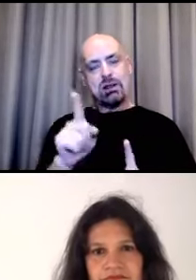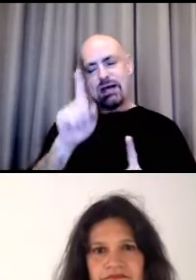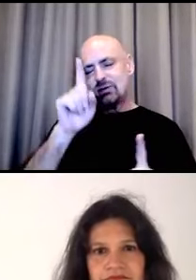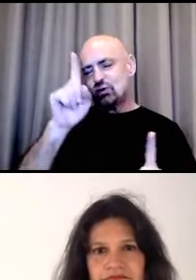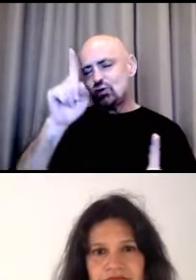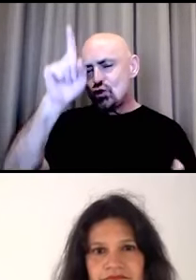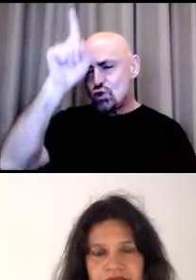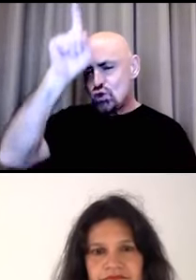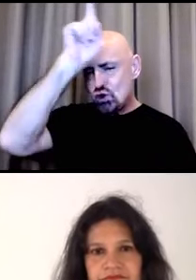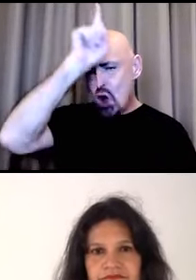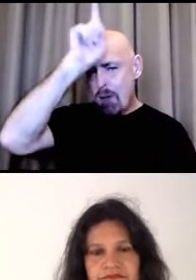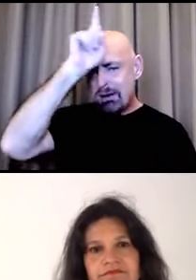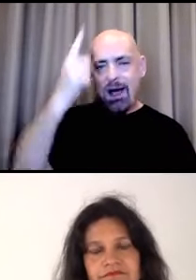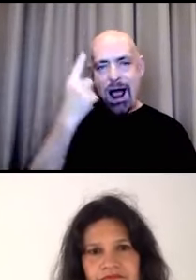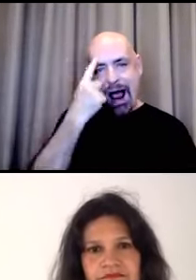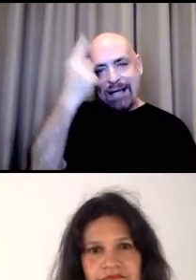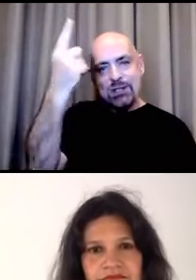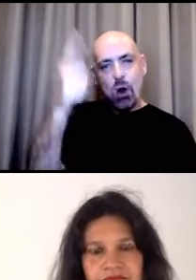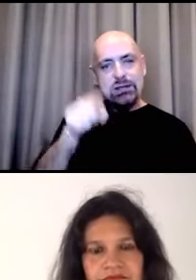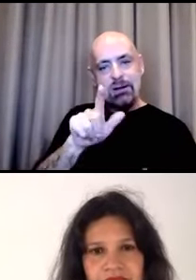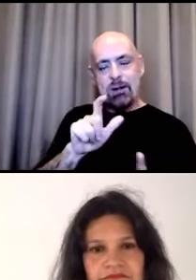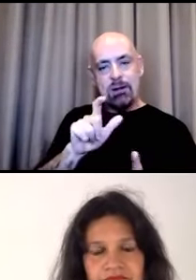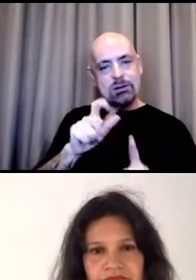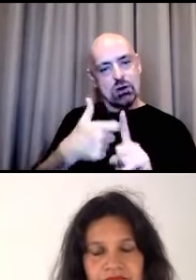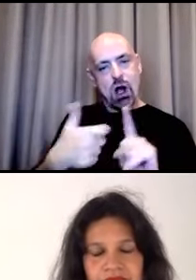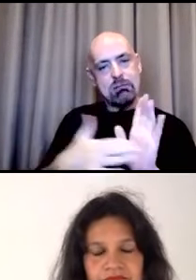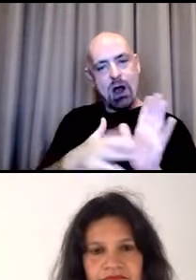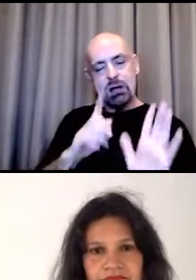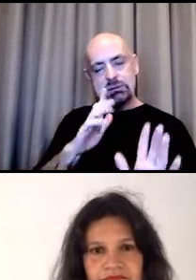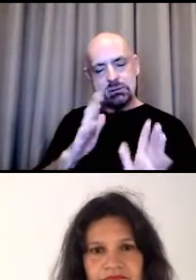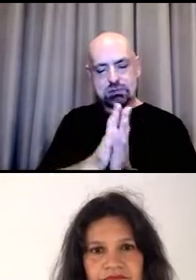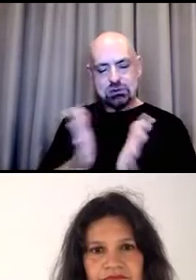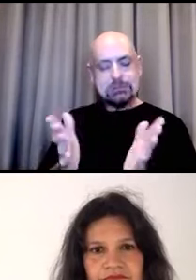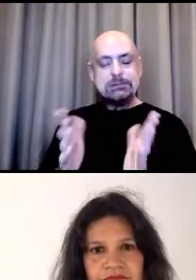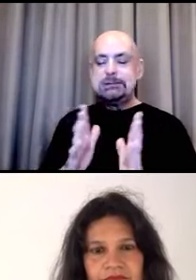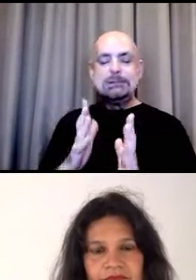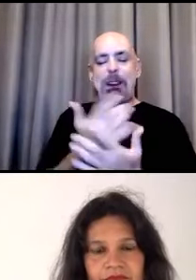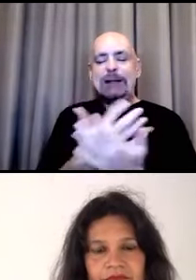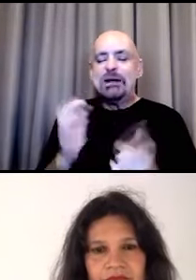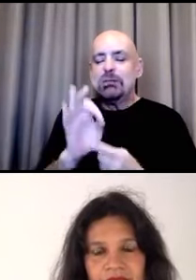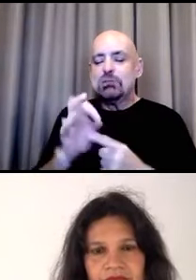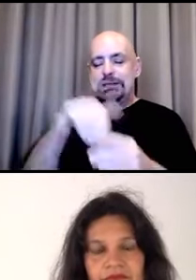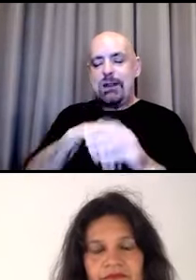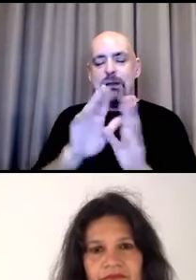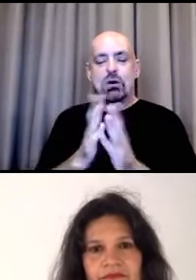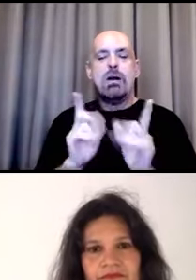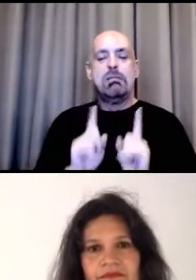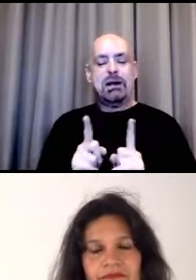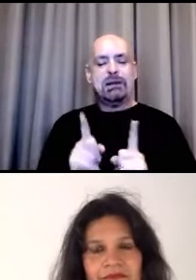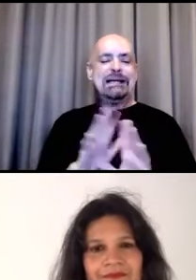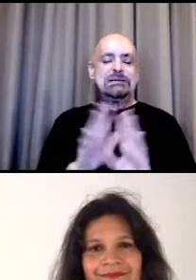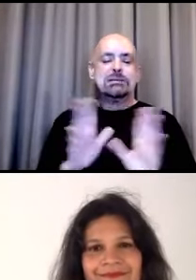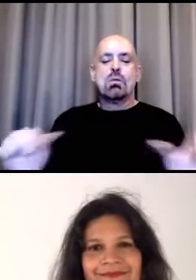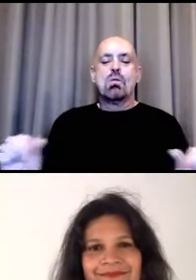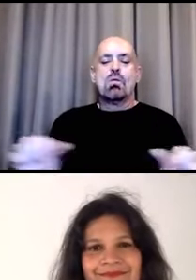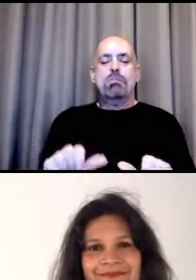of marks in the first page to indicate don't ask the